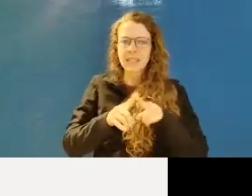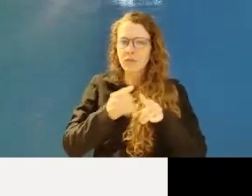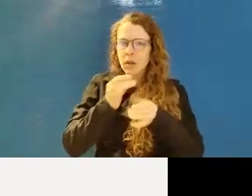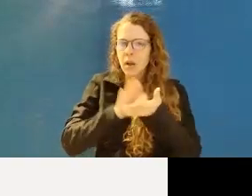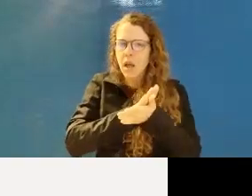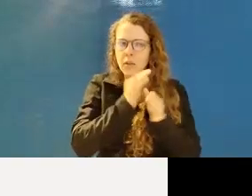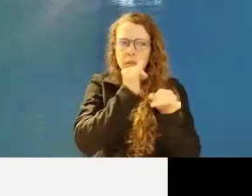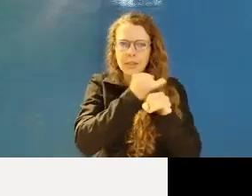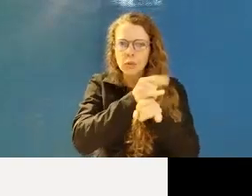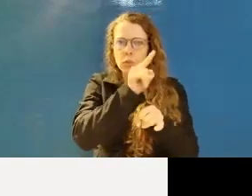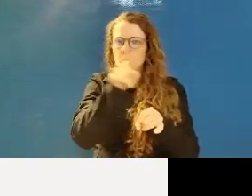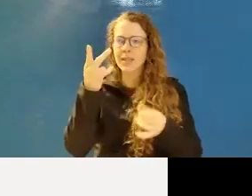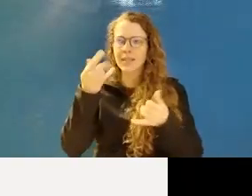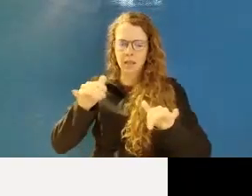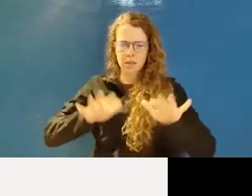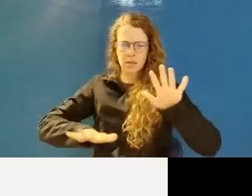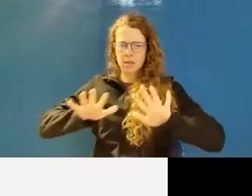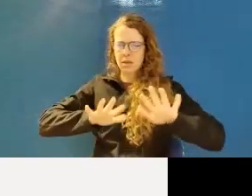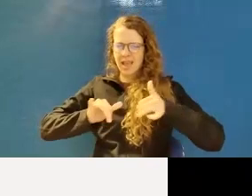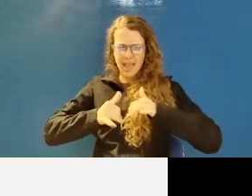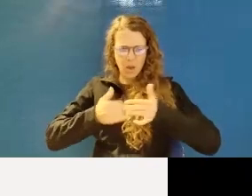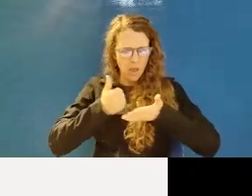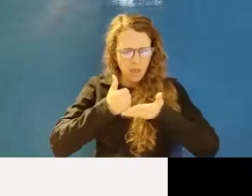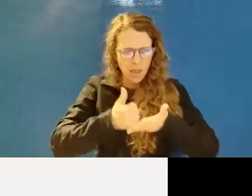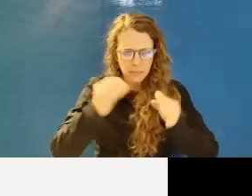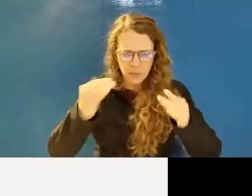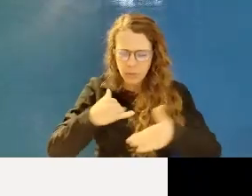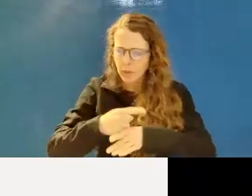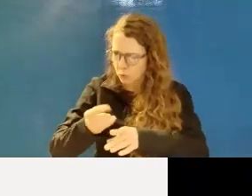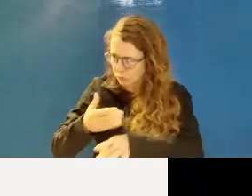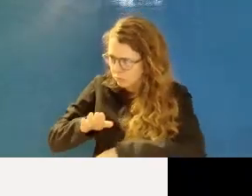how can we help our instructors ensure that there's RSI present,